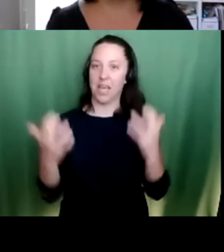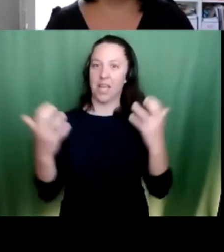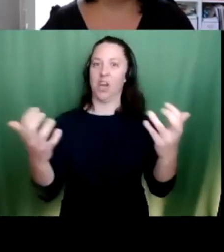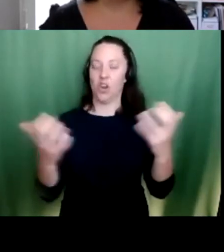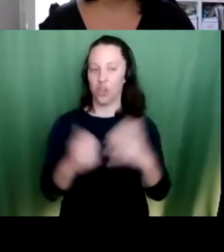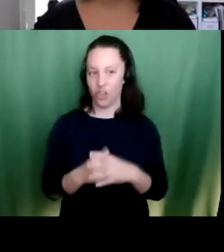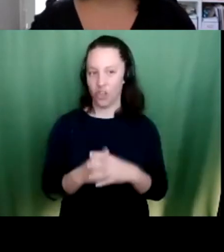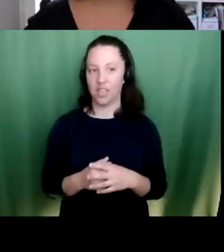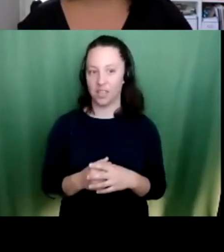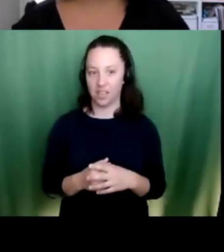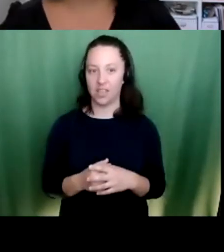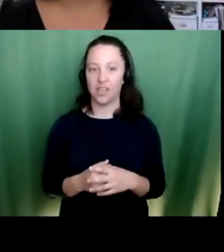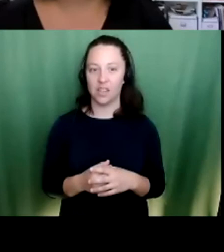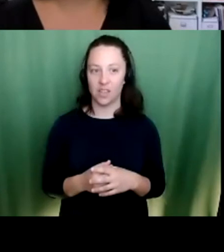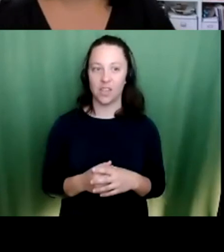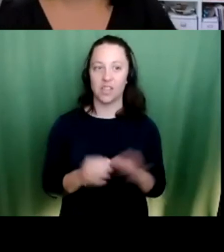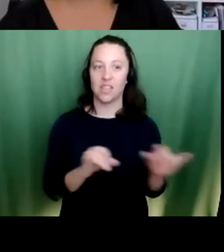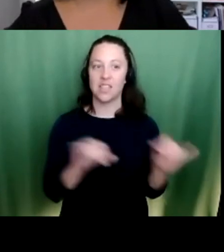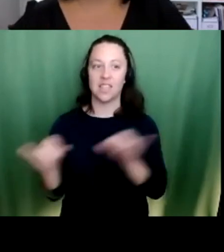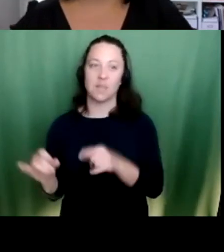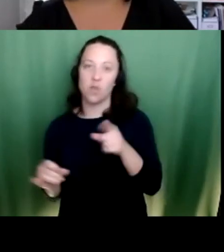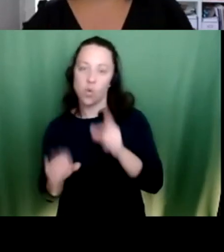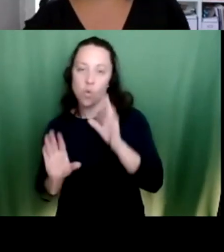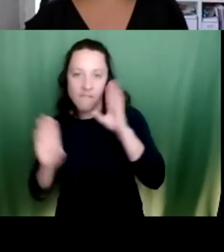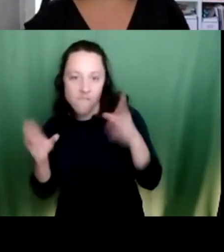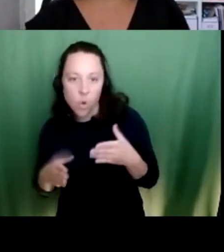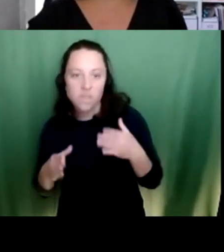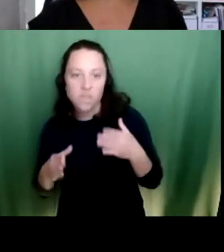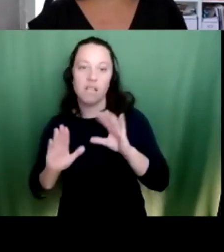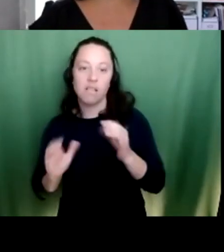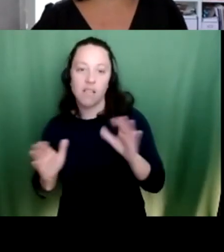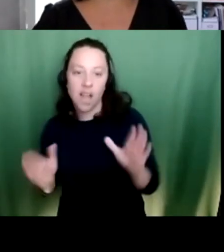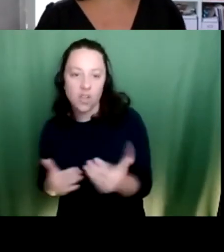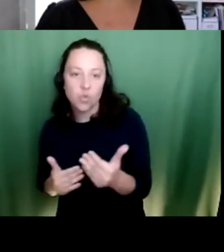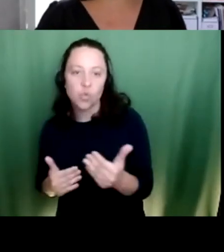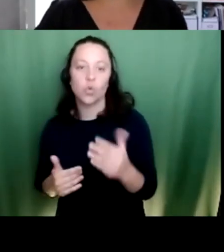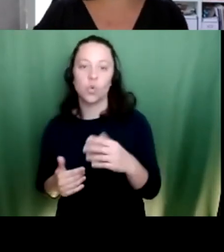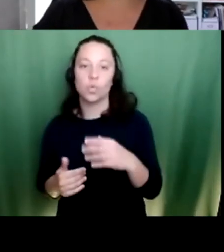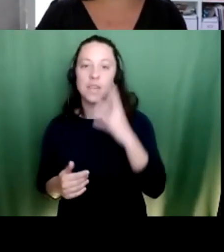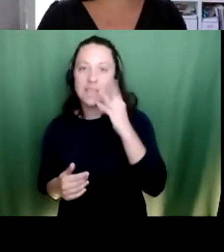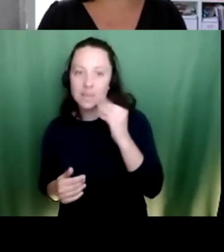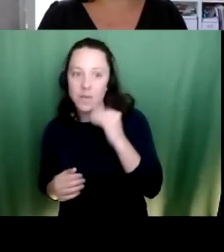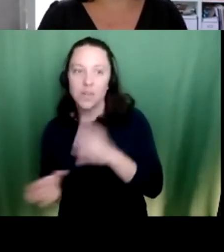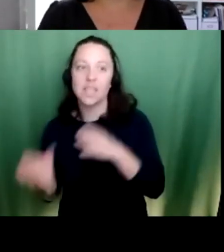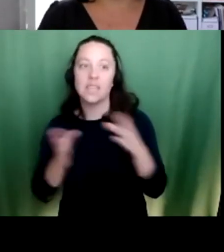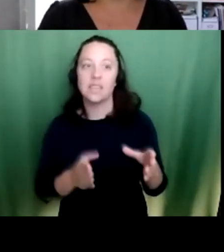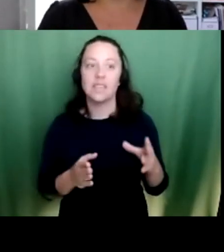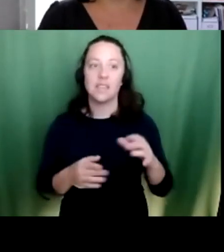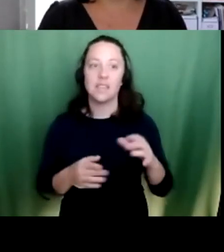like you focused on that rehearsal or classroom experience that might be like end product. And so